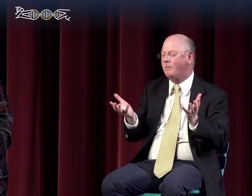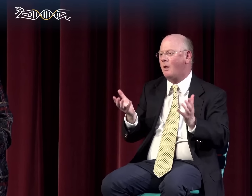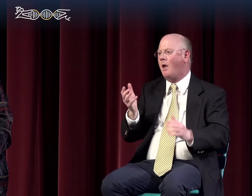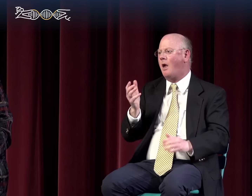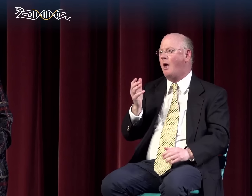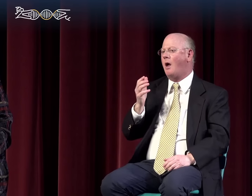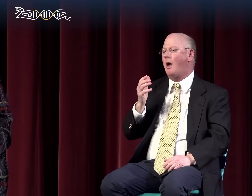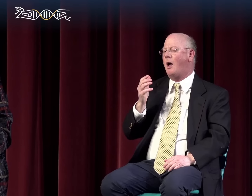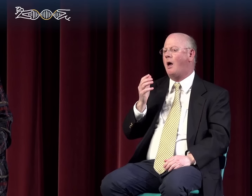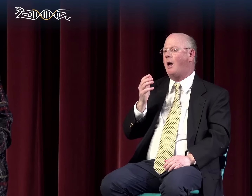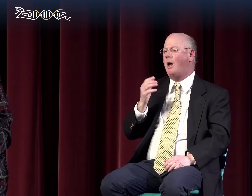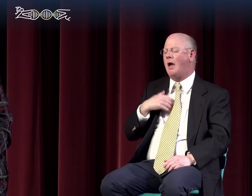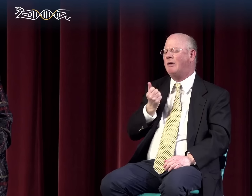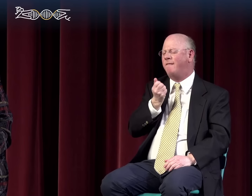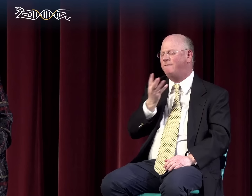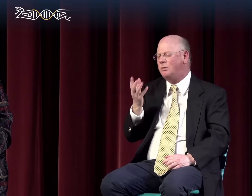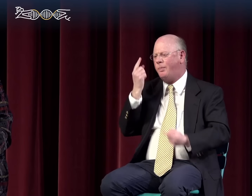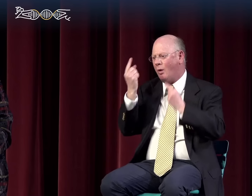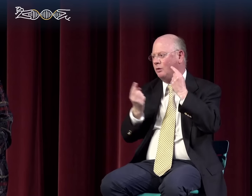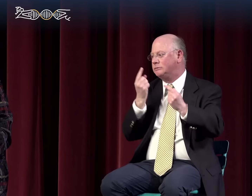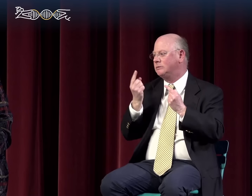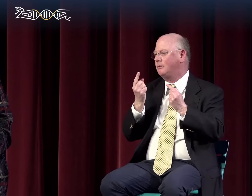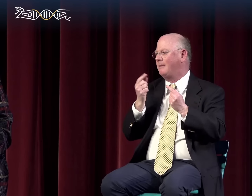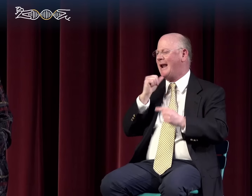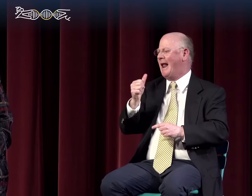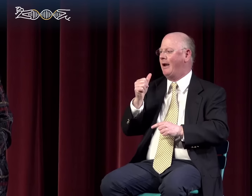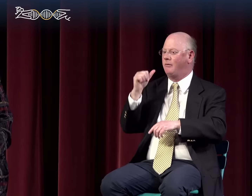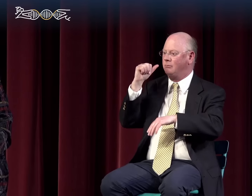these laws. I have a few thoughts on this.